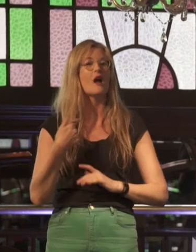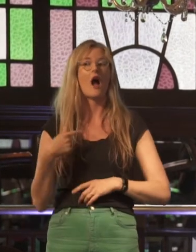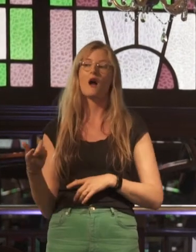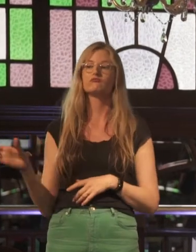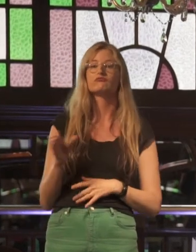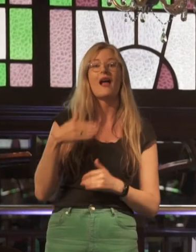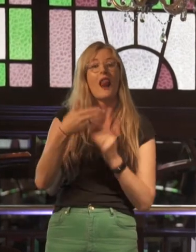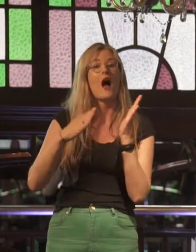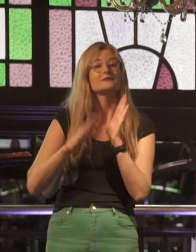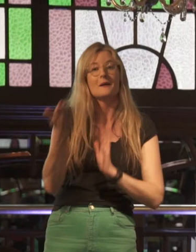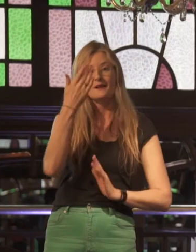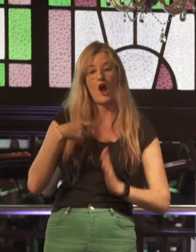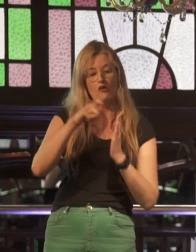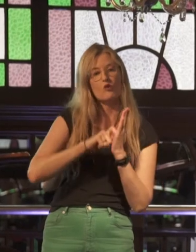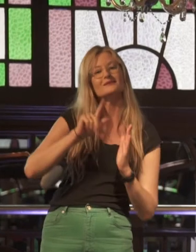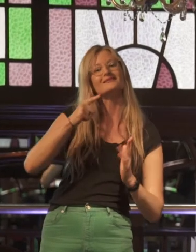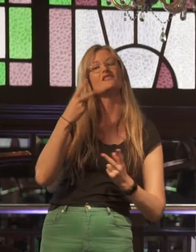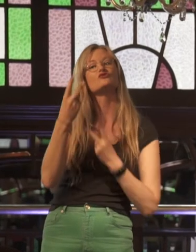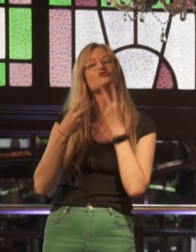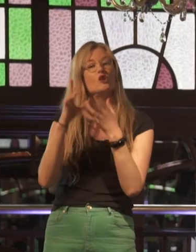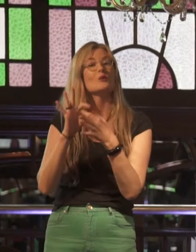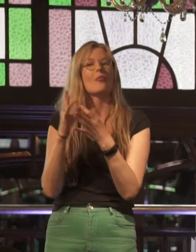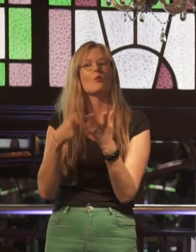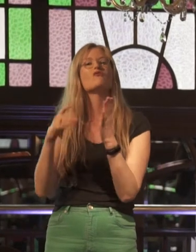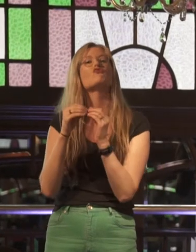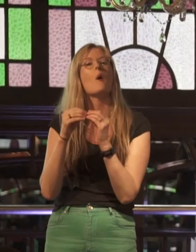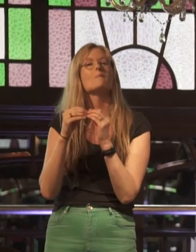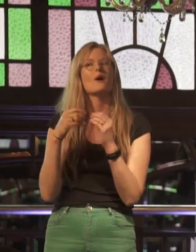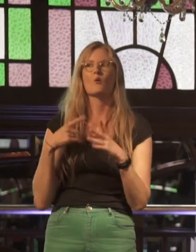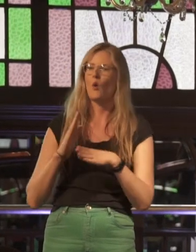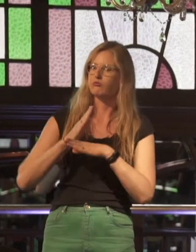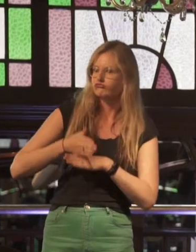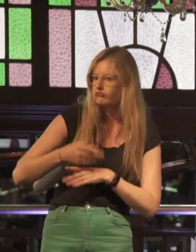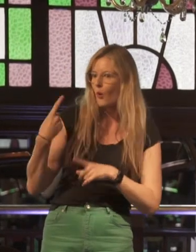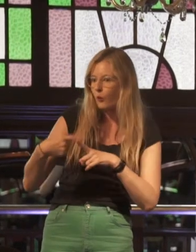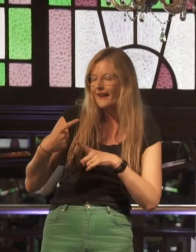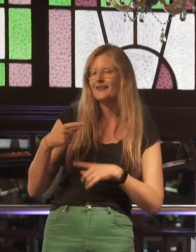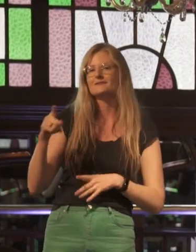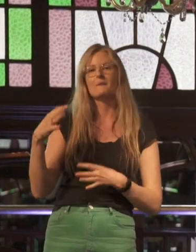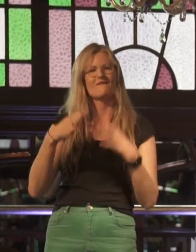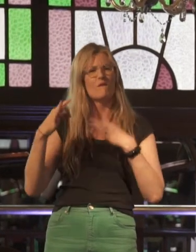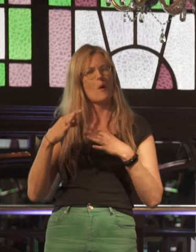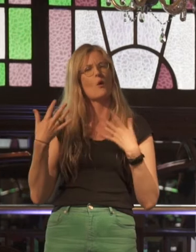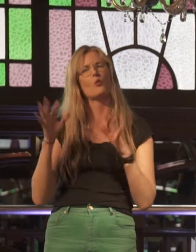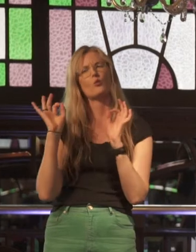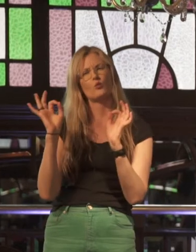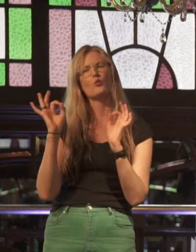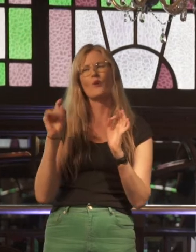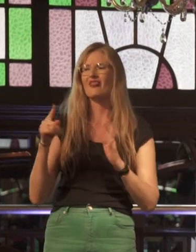and we wrote seven songs together in three evenings, which is the fastest I've ever worked. Rob is an extremely special performer and their story deserves to be told,